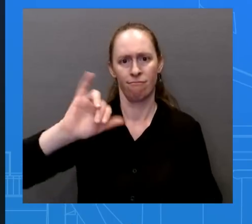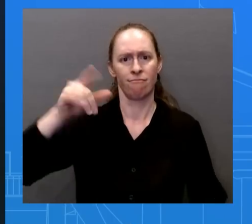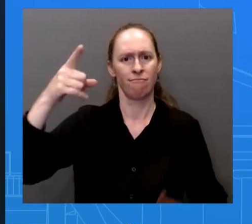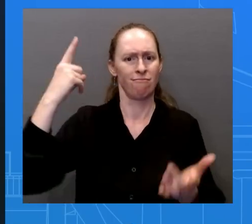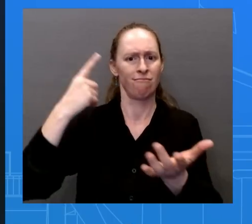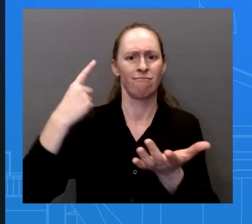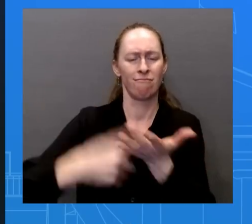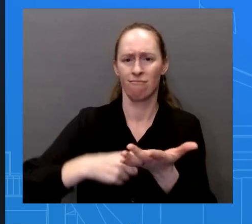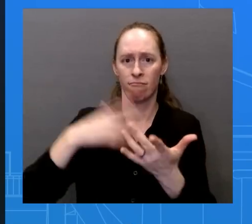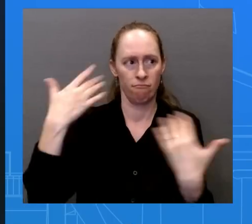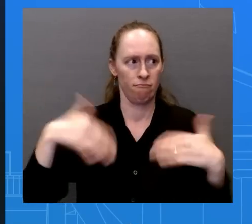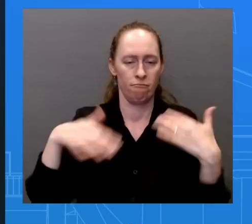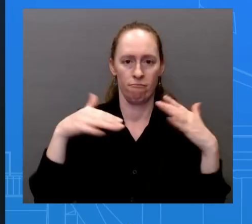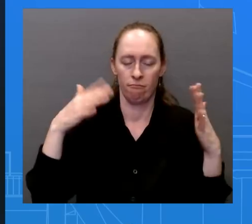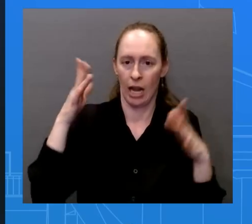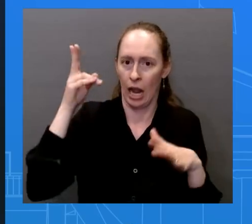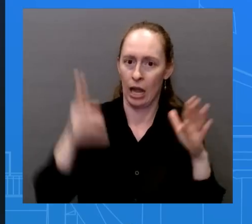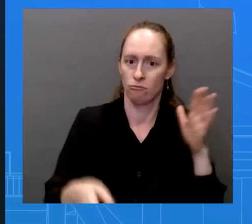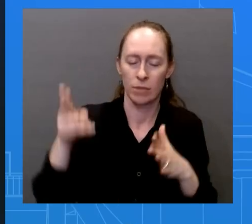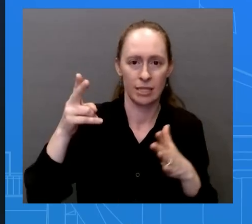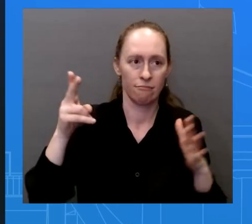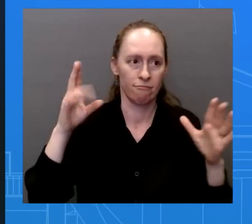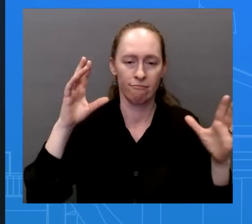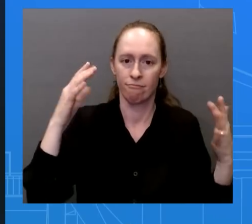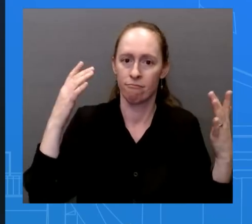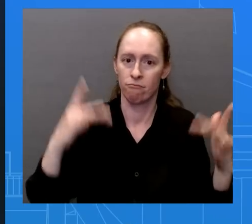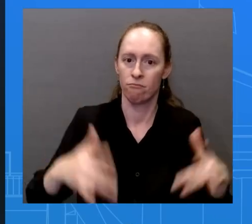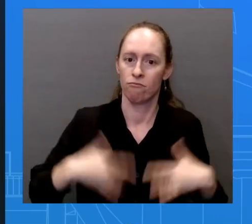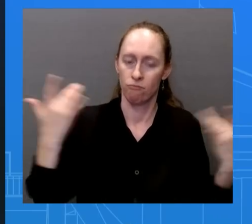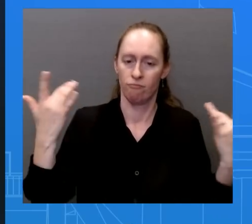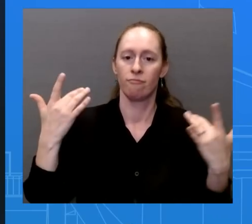have agreed to formally end their maritime boundary dispute